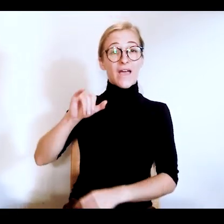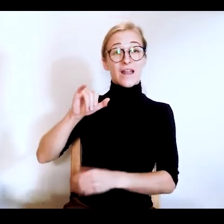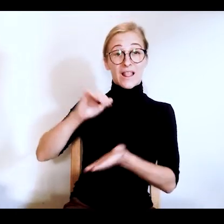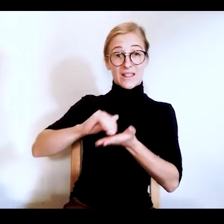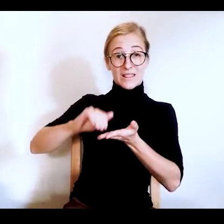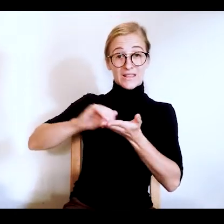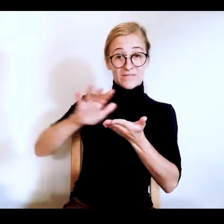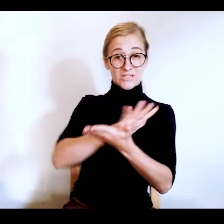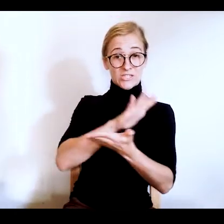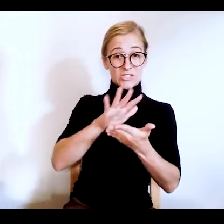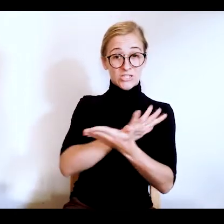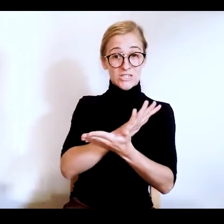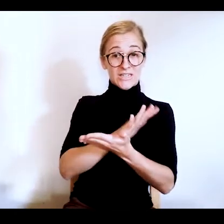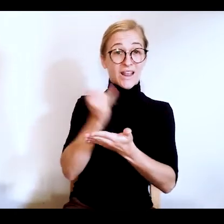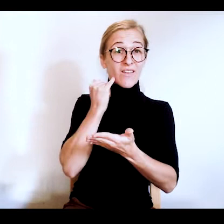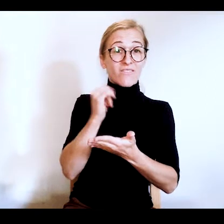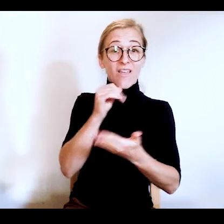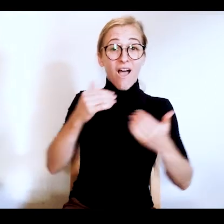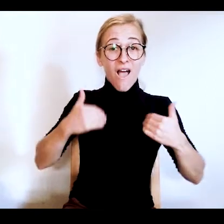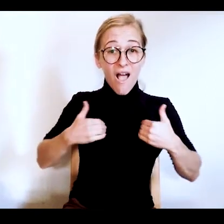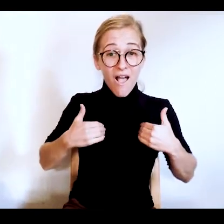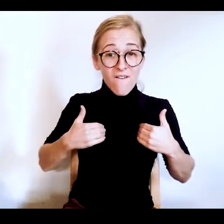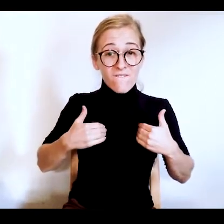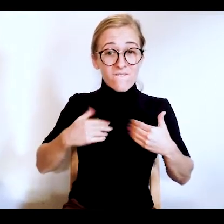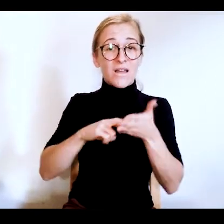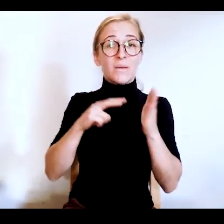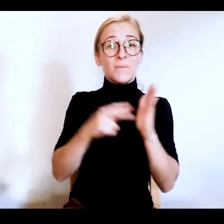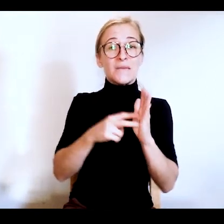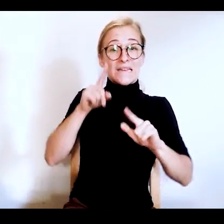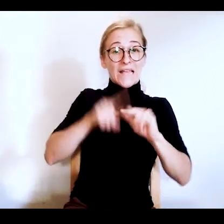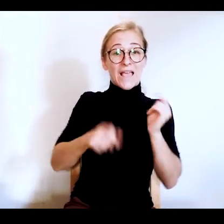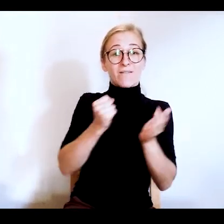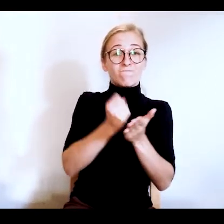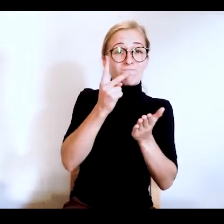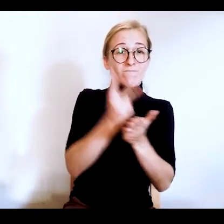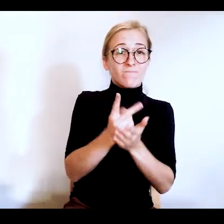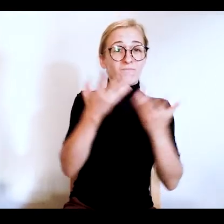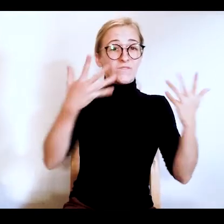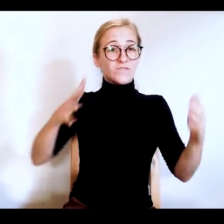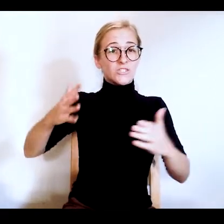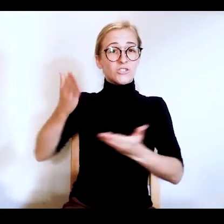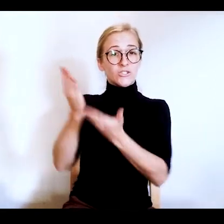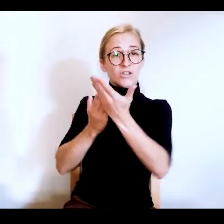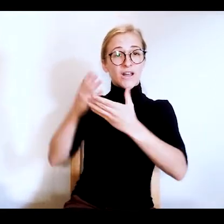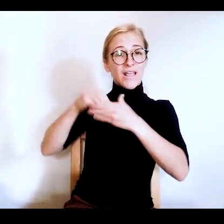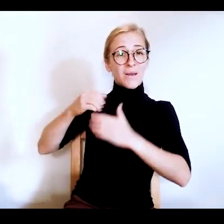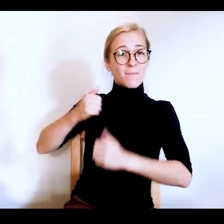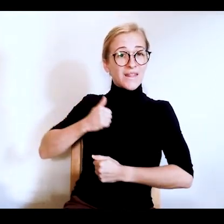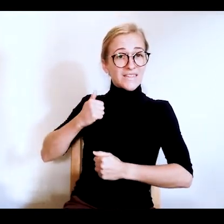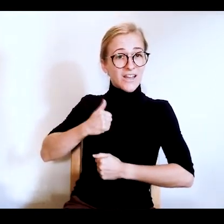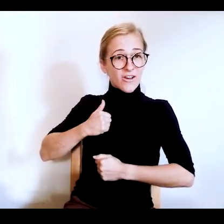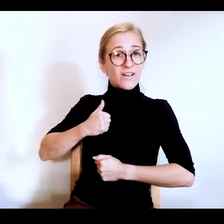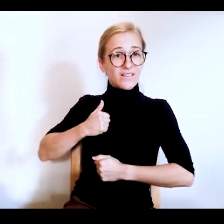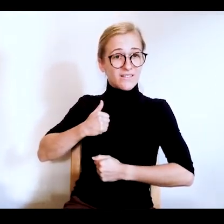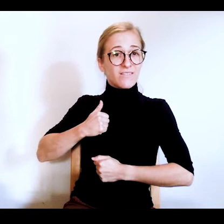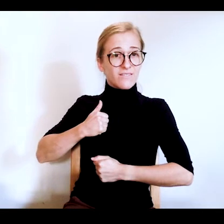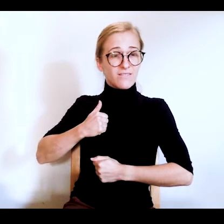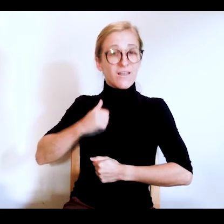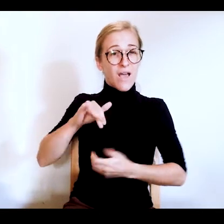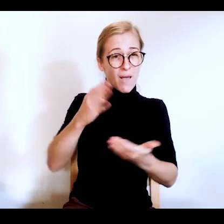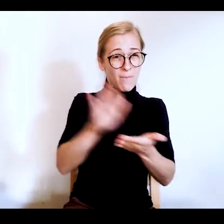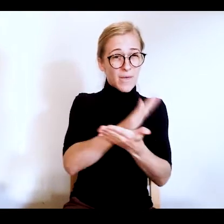they can’t attend to you because it’s the proof of having served in the army.